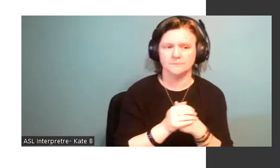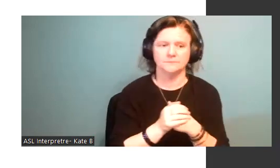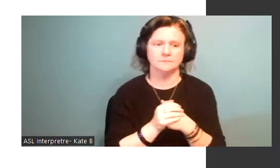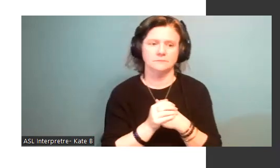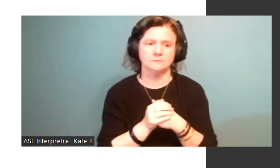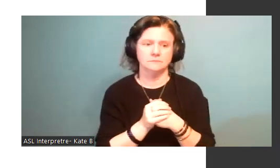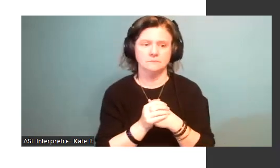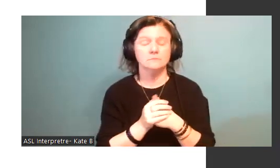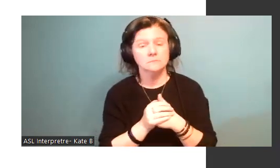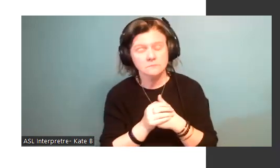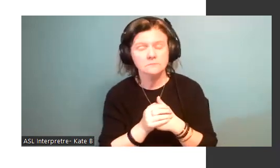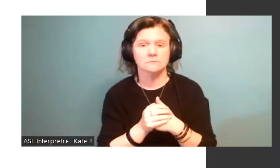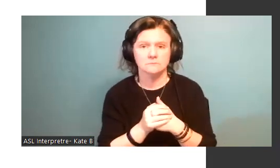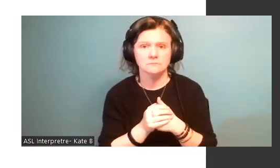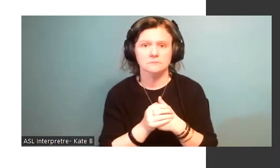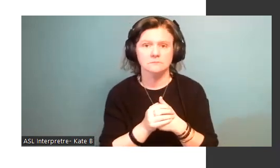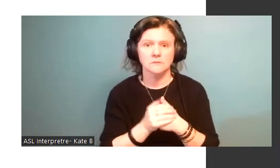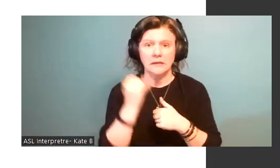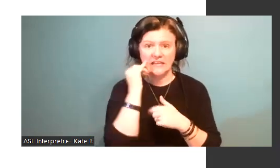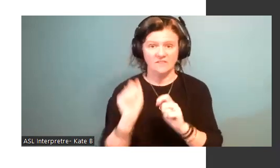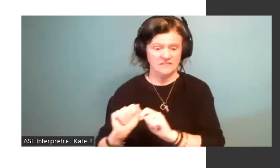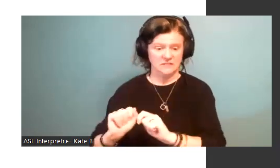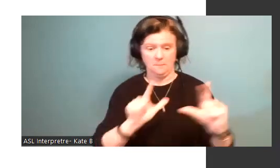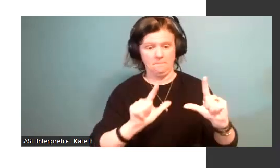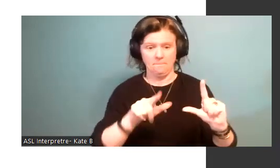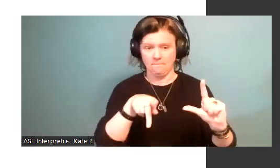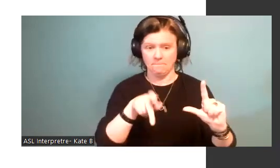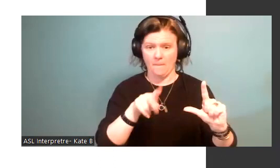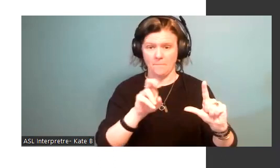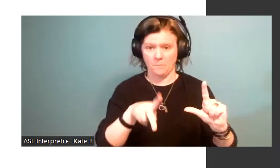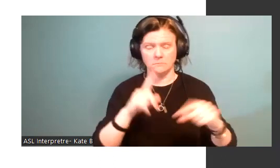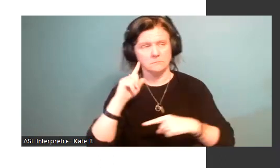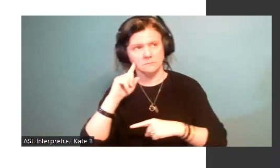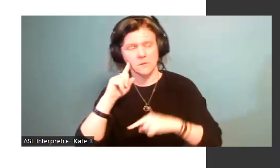"tab panel." Properties is another thing, what is the state,